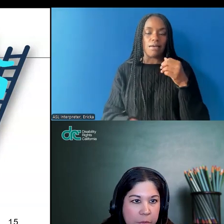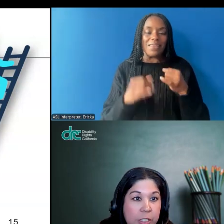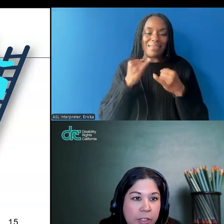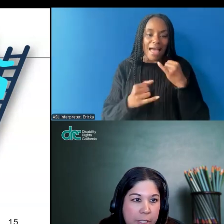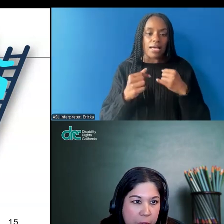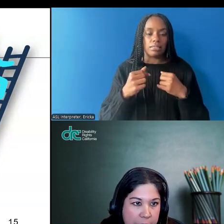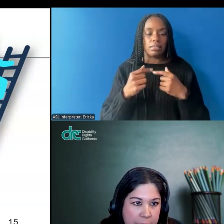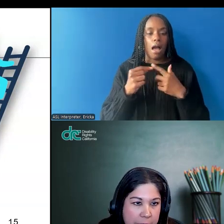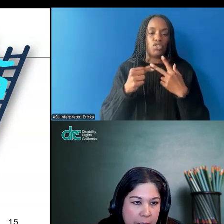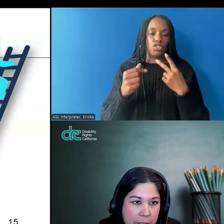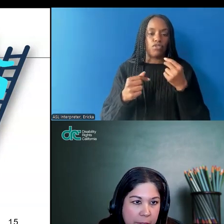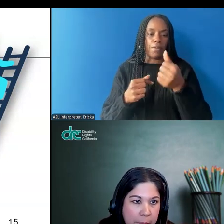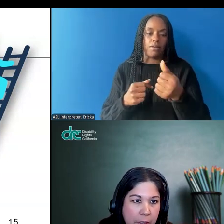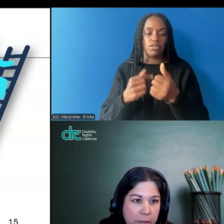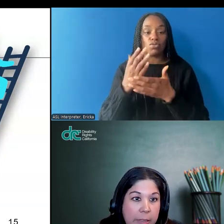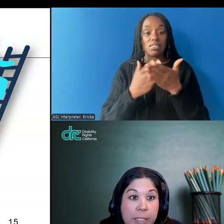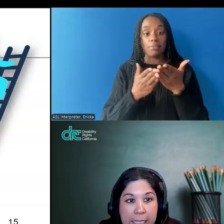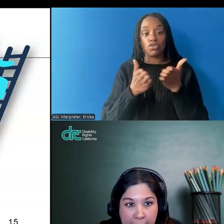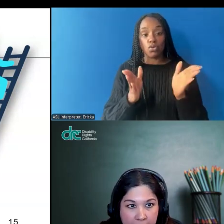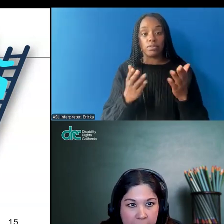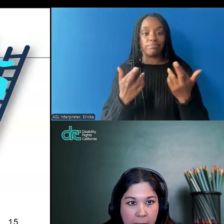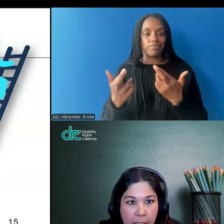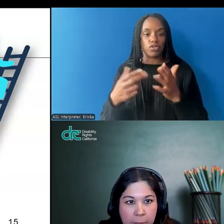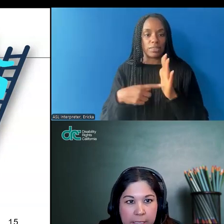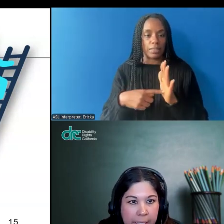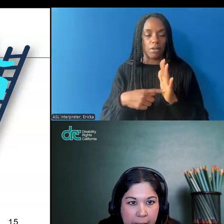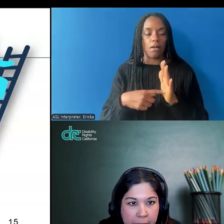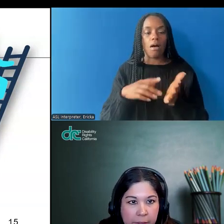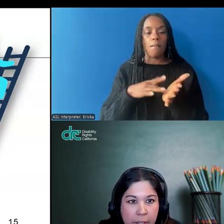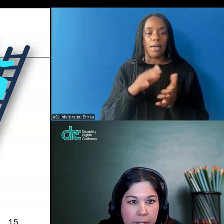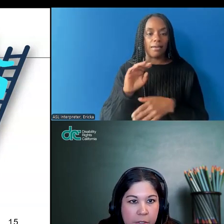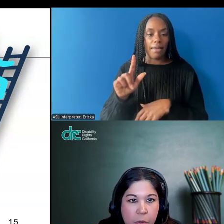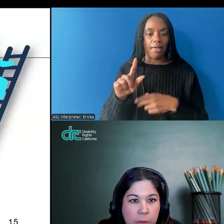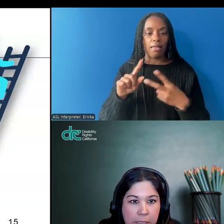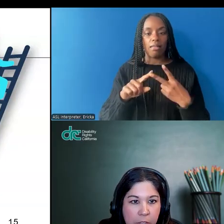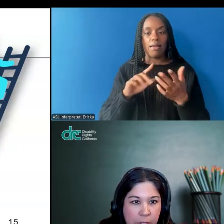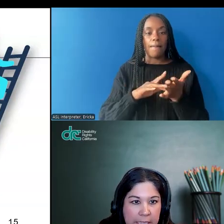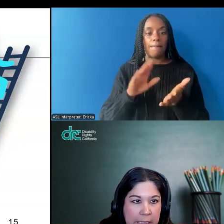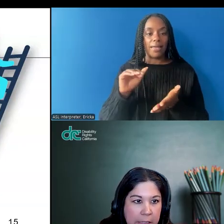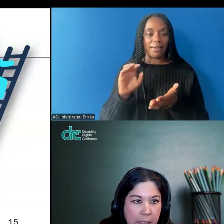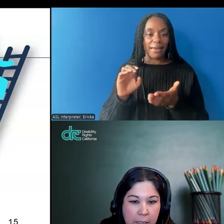generic resources, are like Medi-Cal, Medicare, school districts.